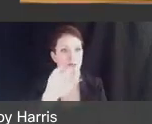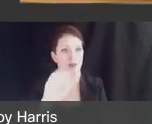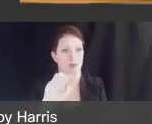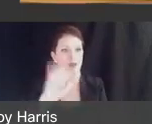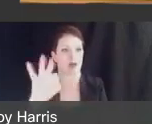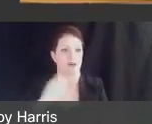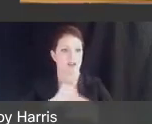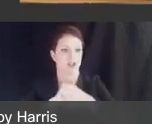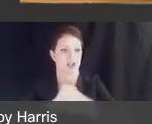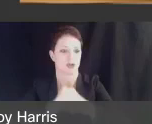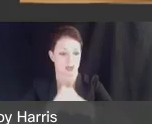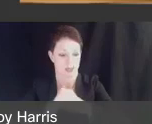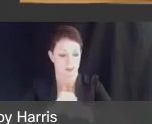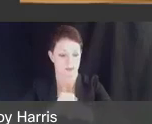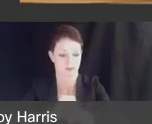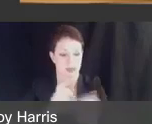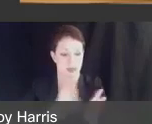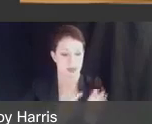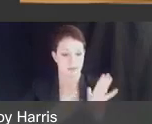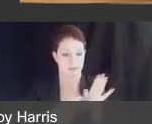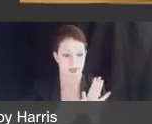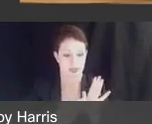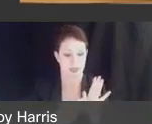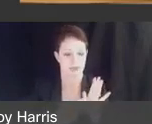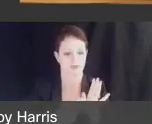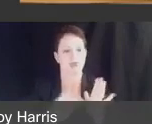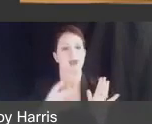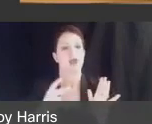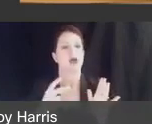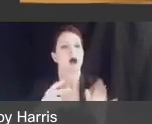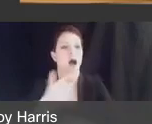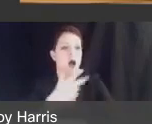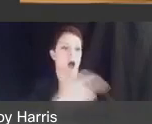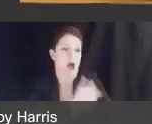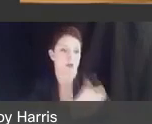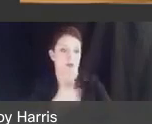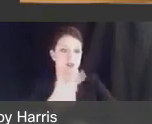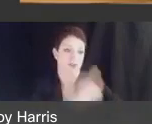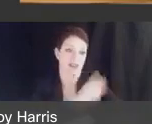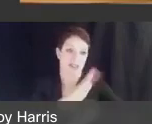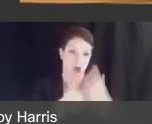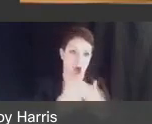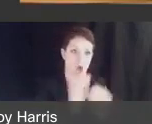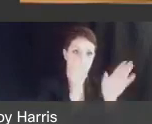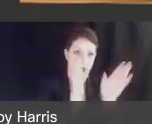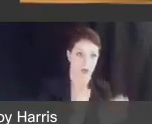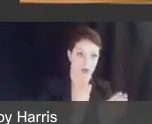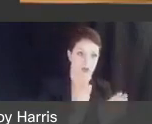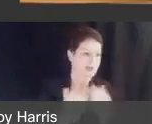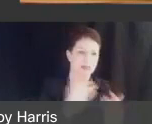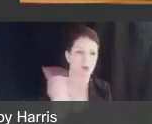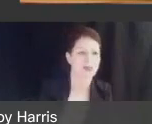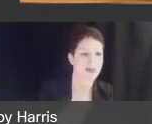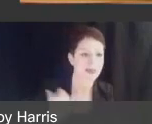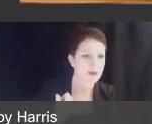So in other words, a hospital wants to vaccinate all of their employees, whether they live in Bucks